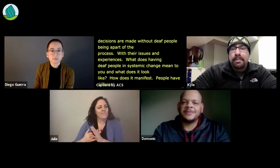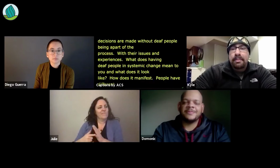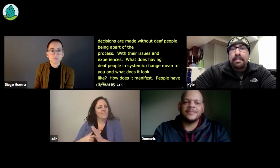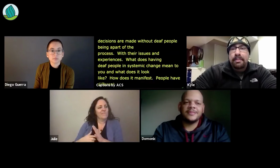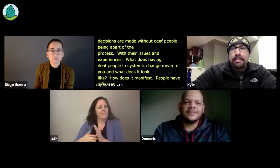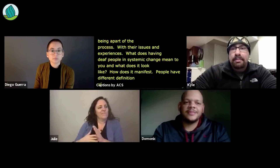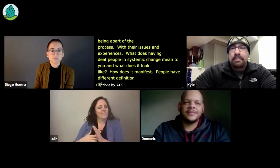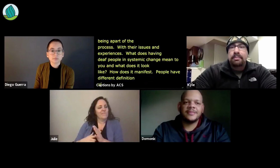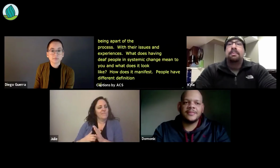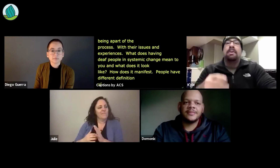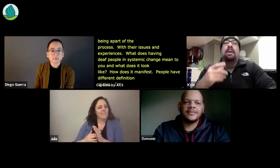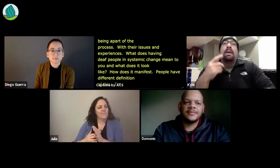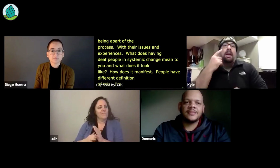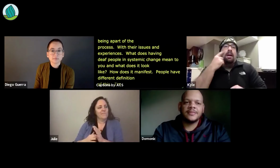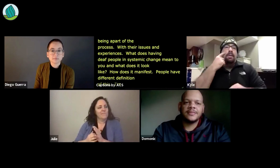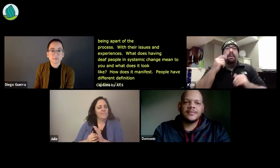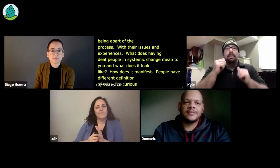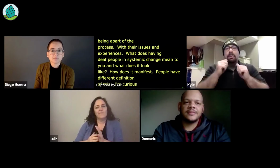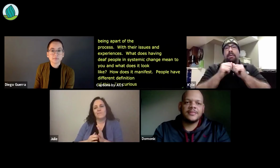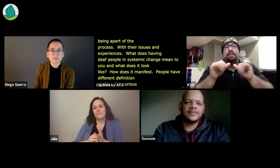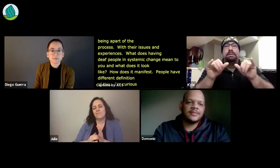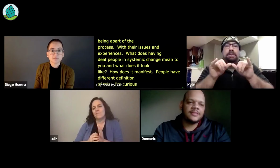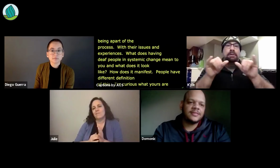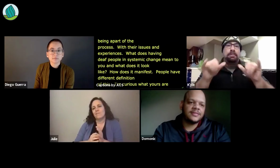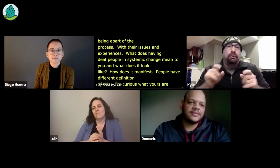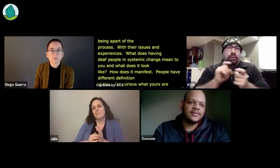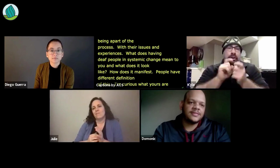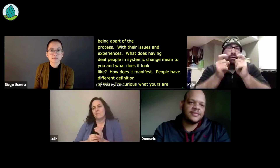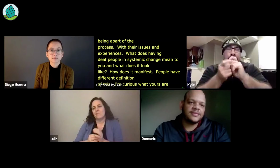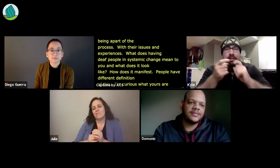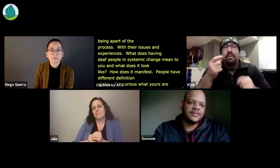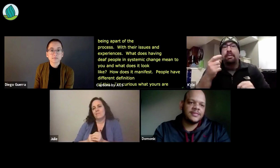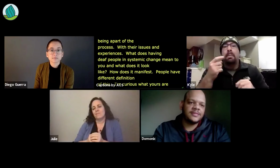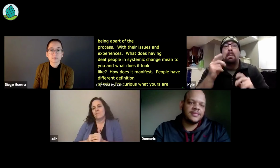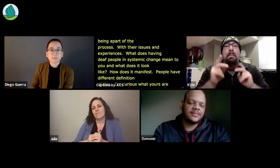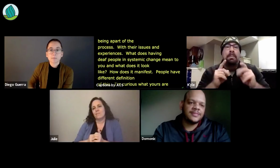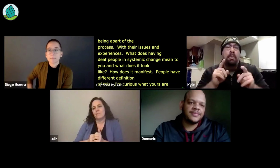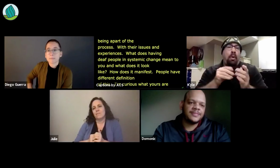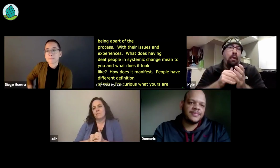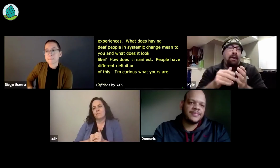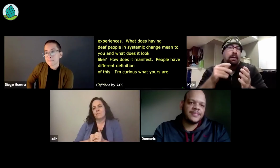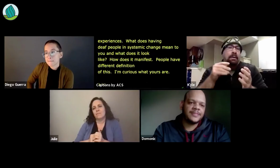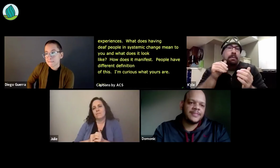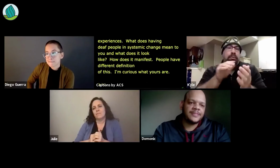This is Kyle. I think with systemic change, people often approach it in two different ways.